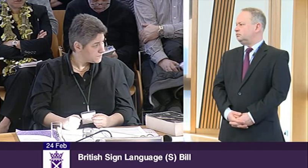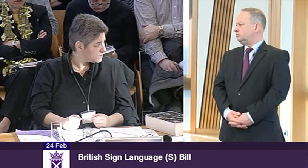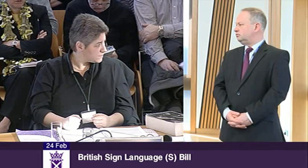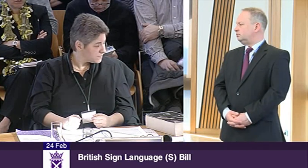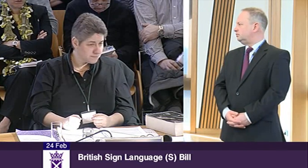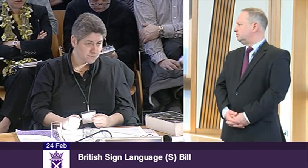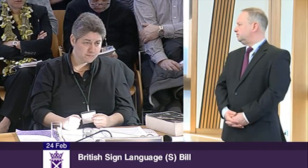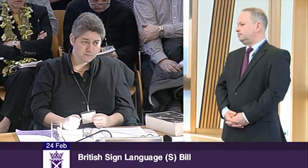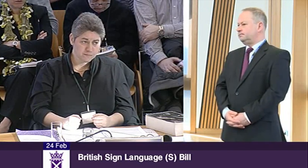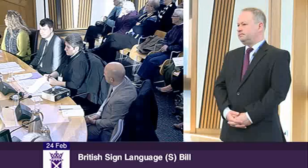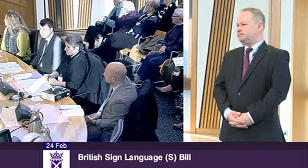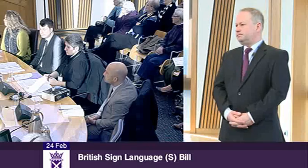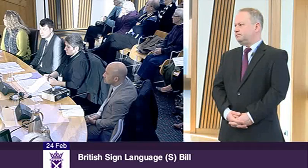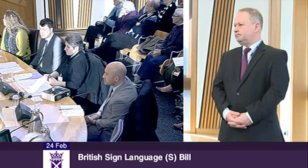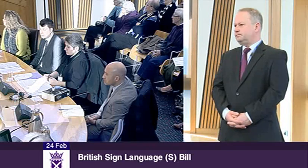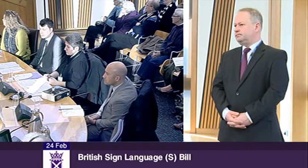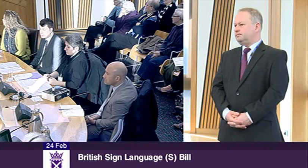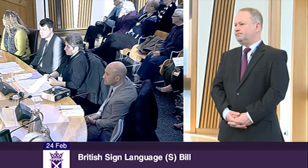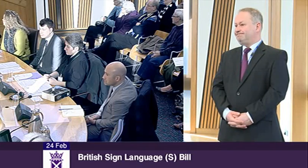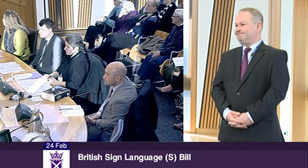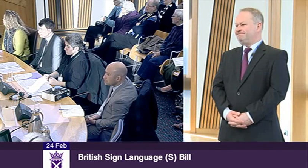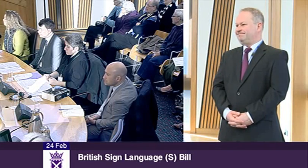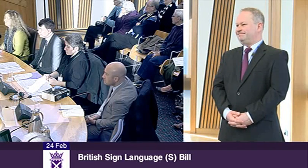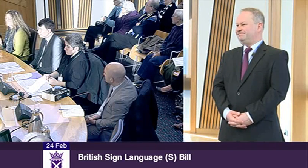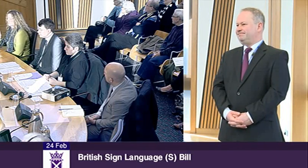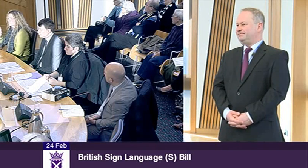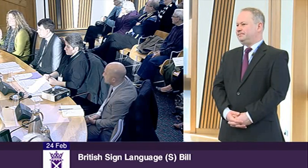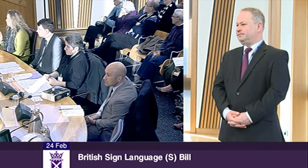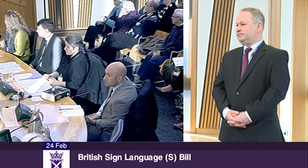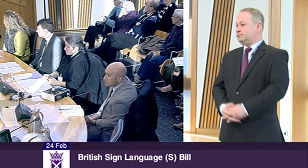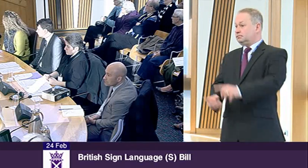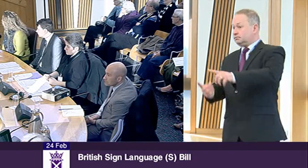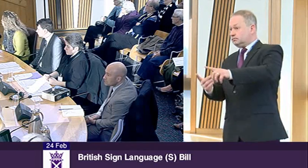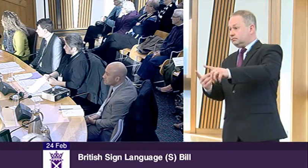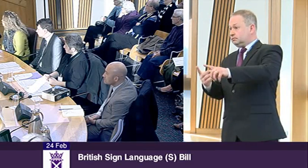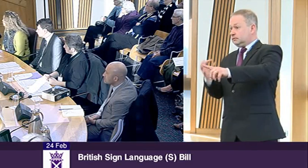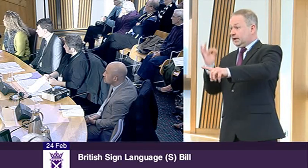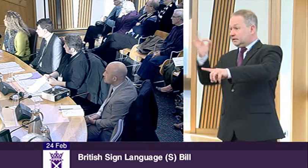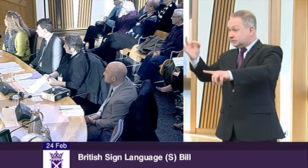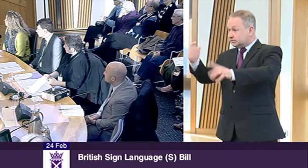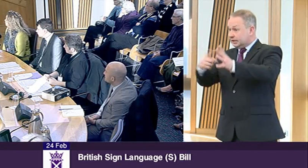bring up our children in the way that they deserve. Nicola Mitchell: I totally agree with that.